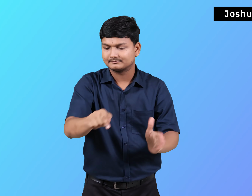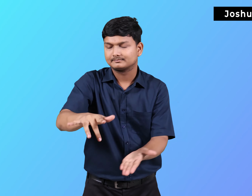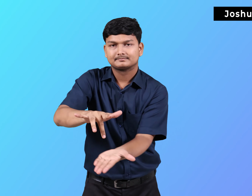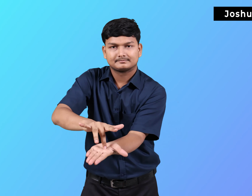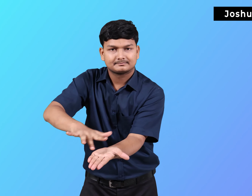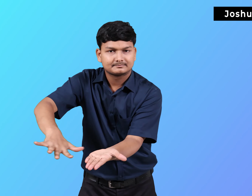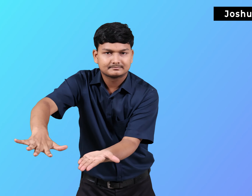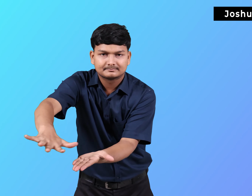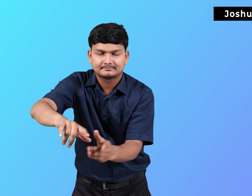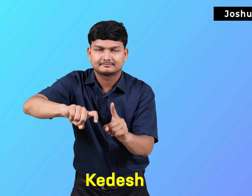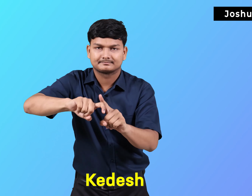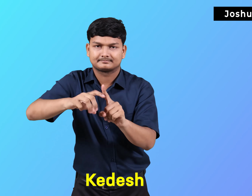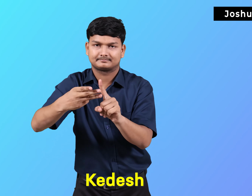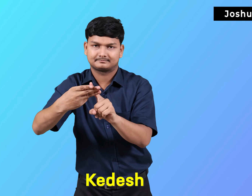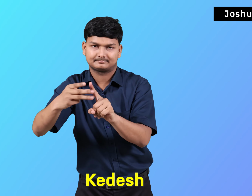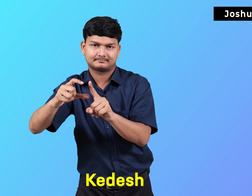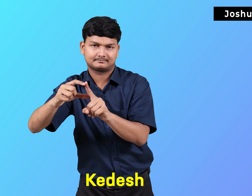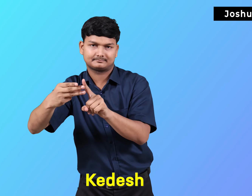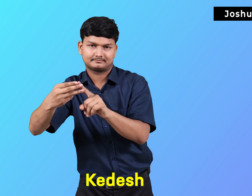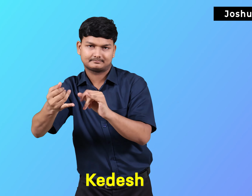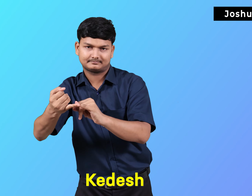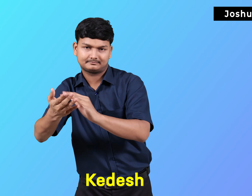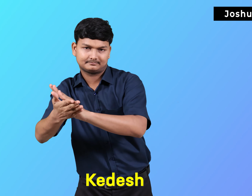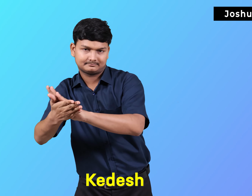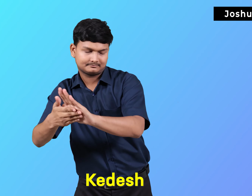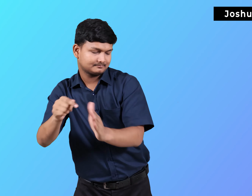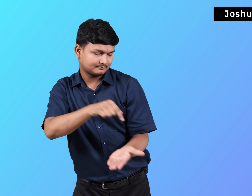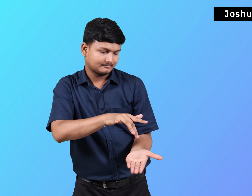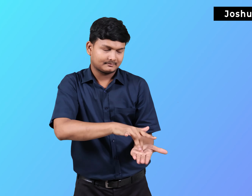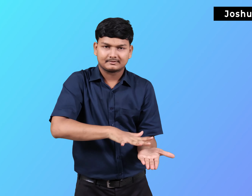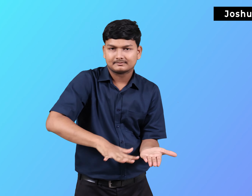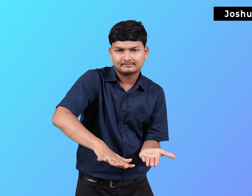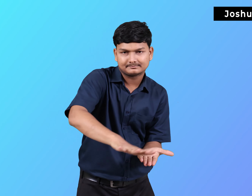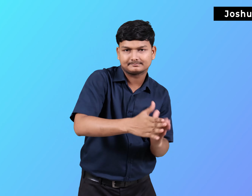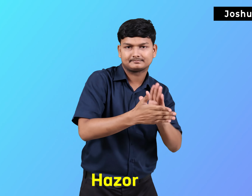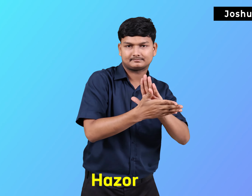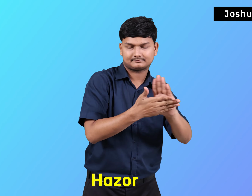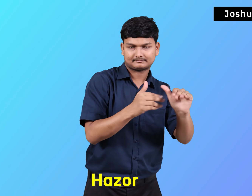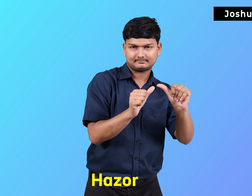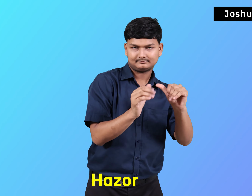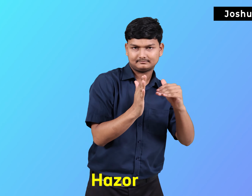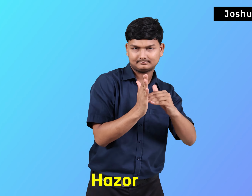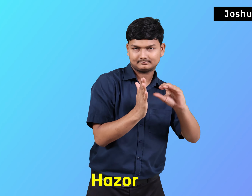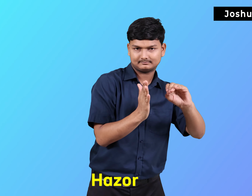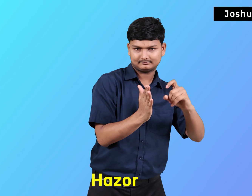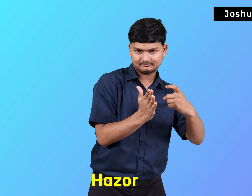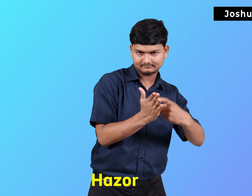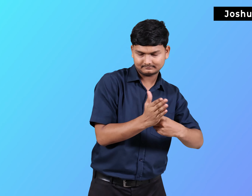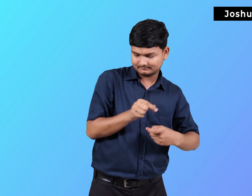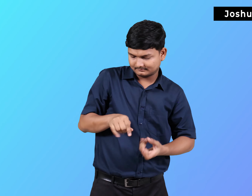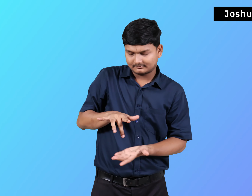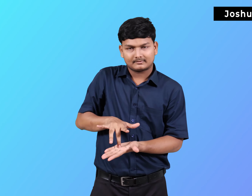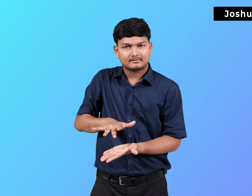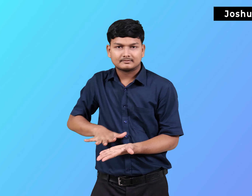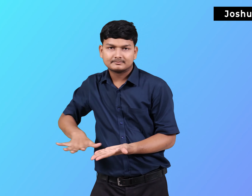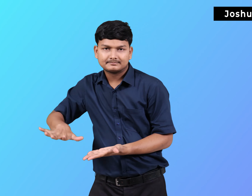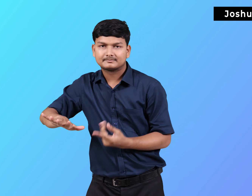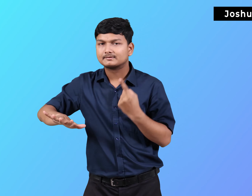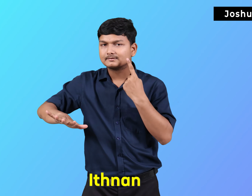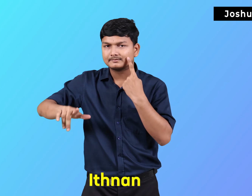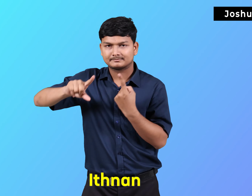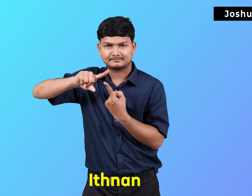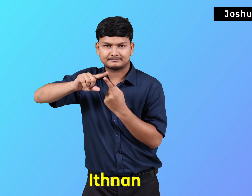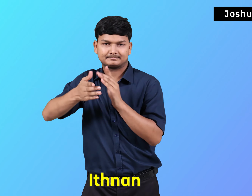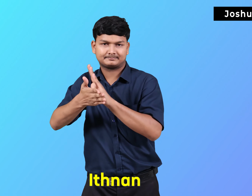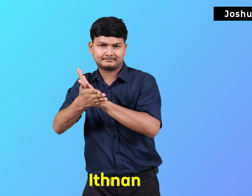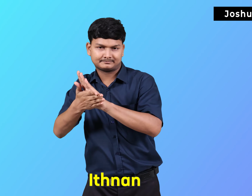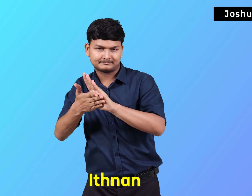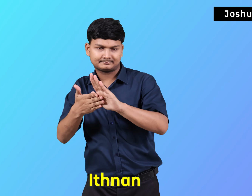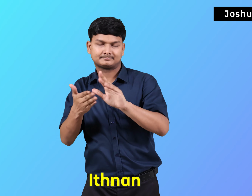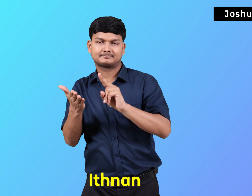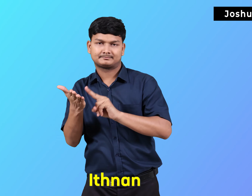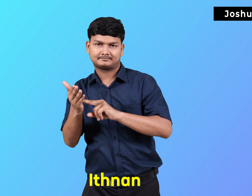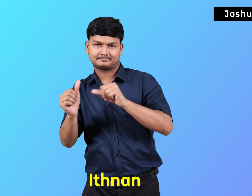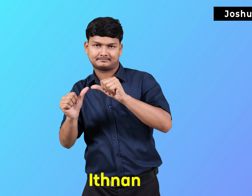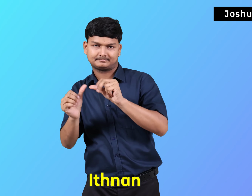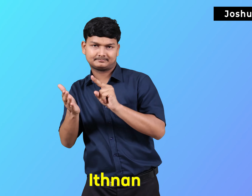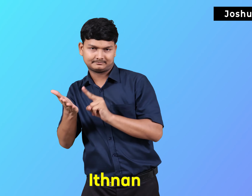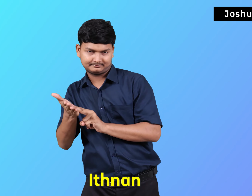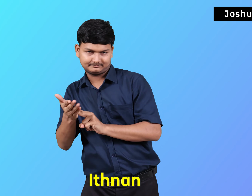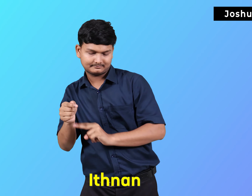Kedesh, Hazor, Ithnan,